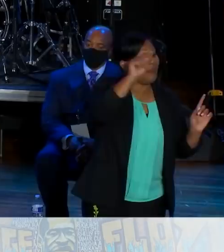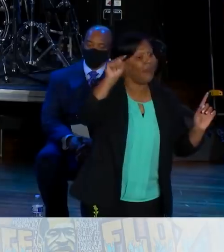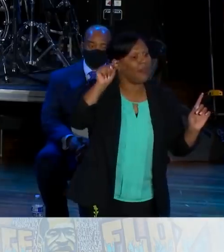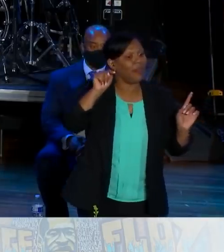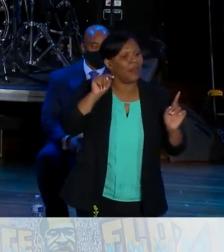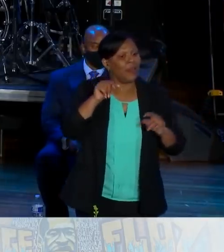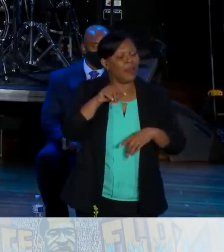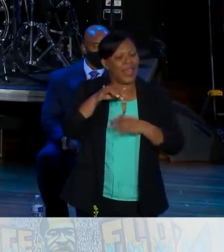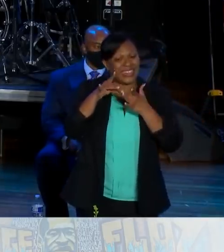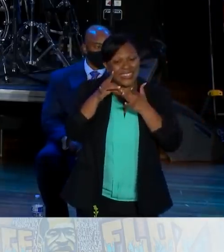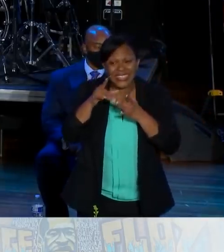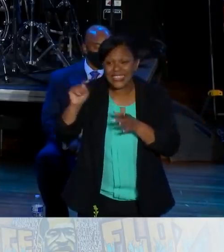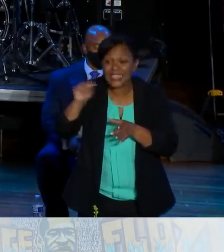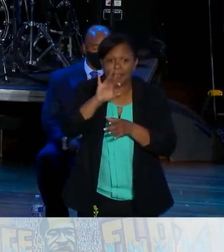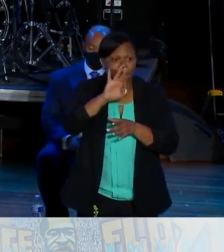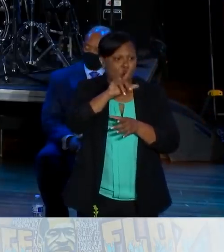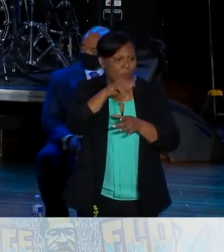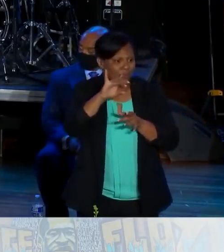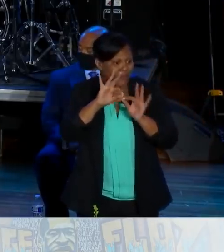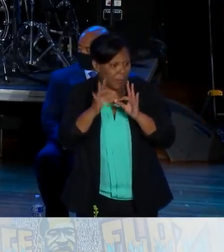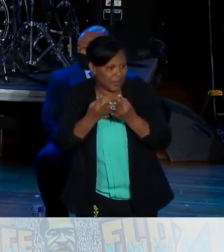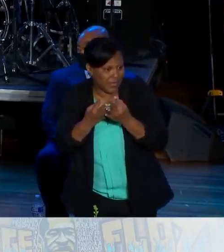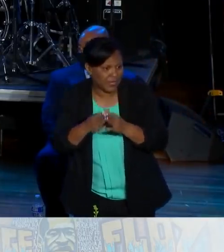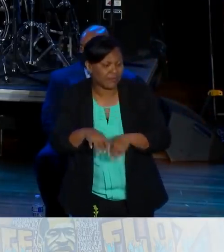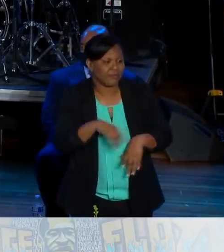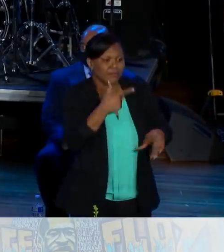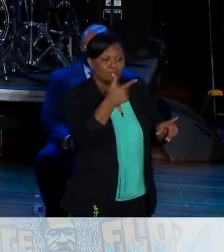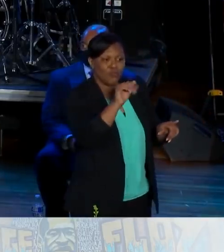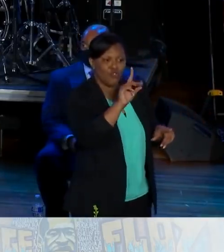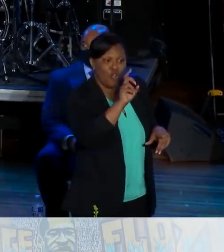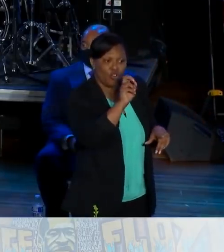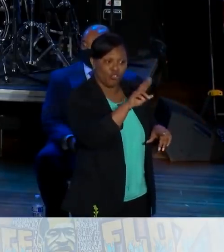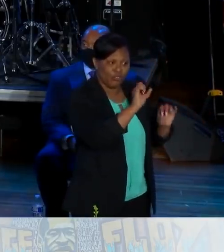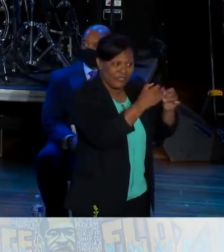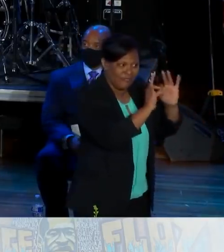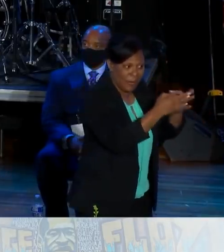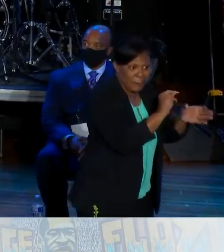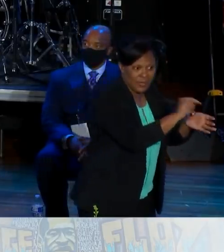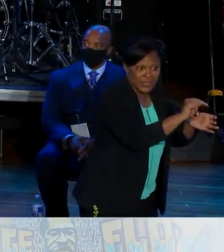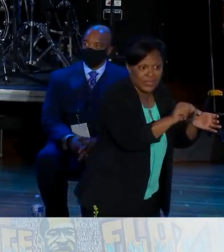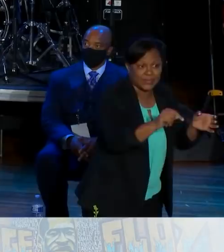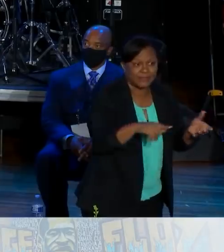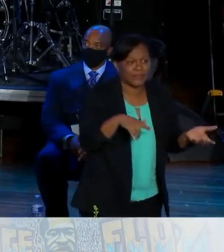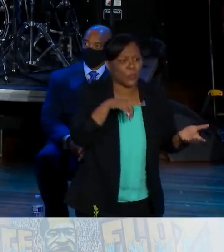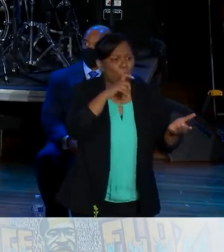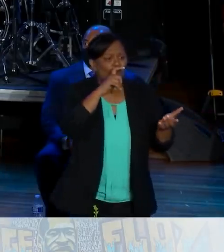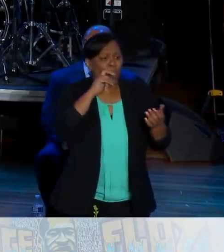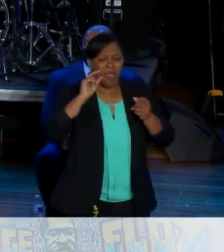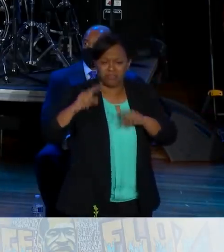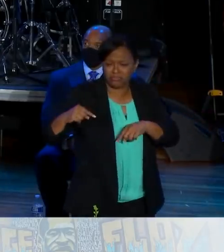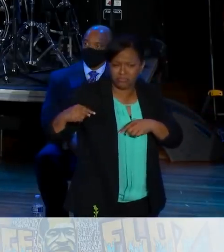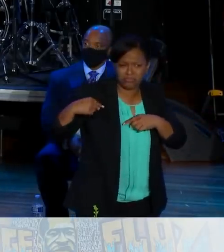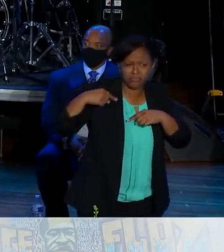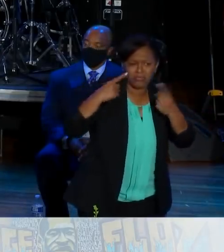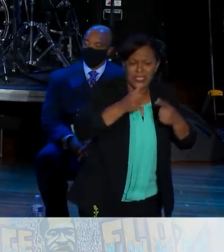JUST FOR A NEW MARCH BUT A NEW PROCESS AND IT WILL BE LED BY THE FLOYD FAMILY. IT'S GOING TO BE LED BY THE